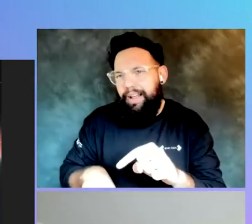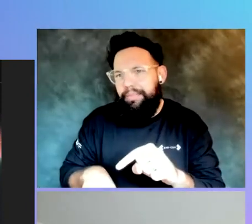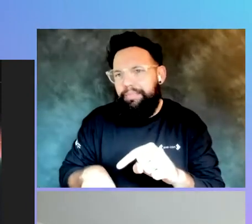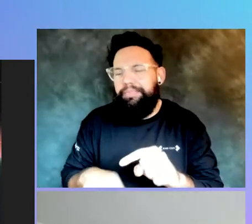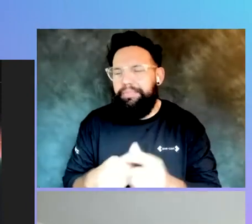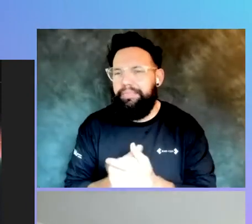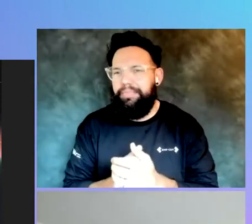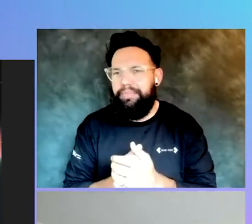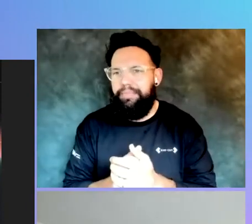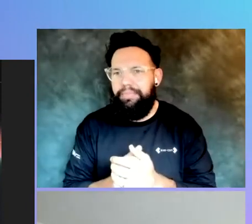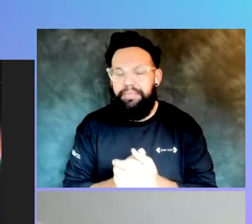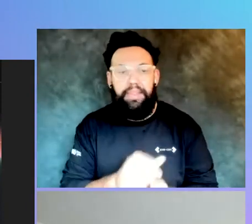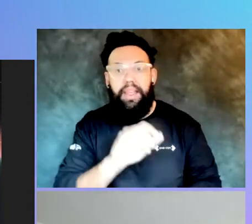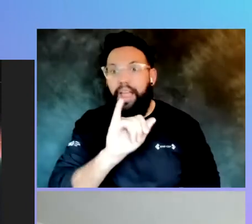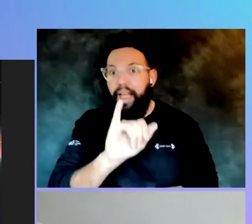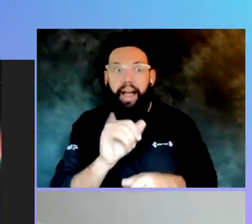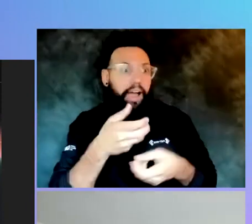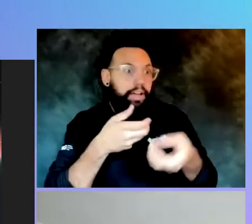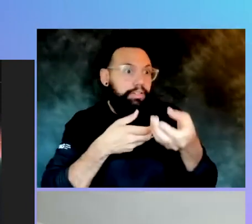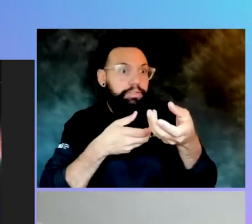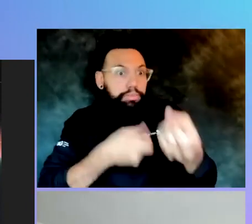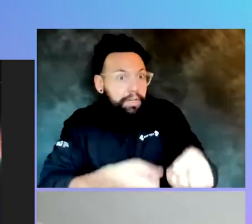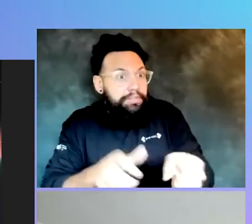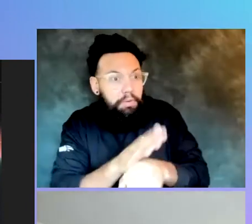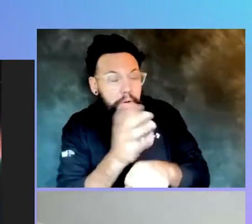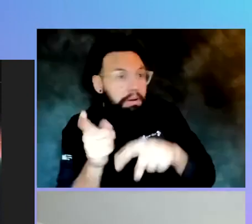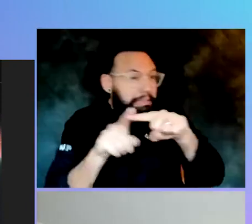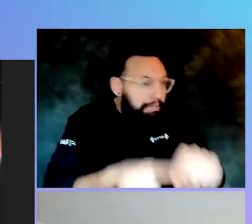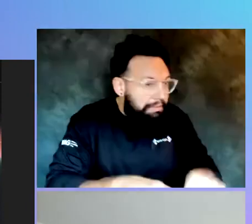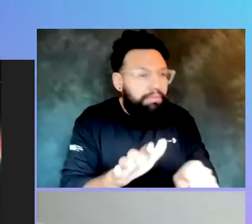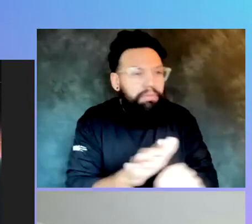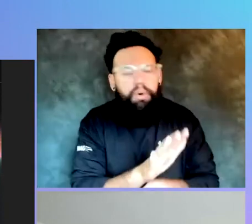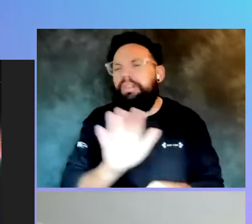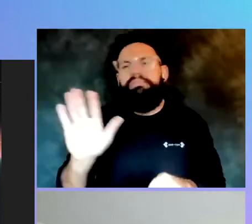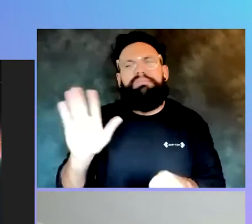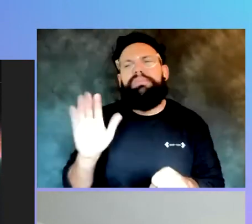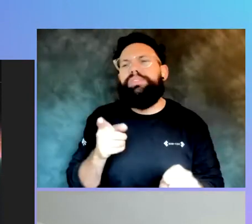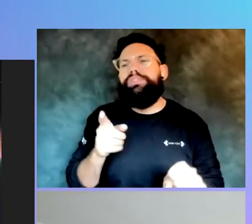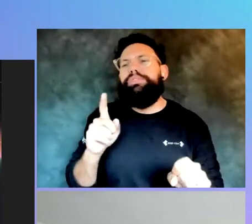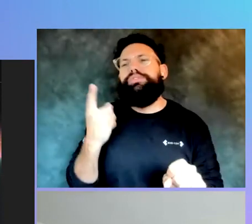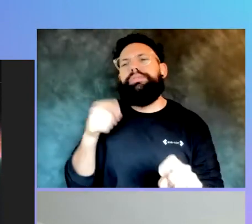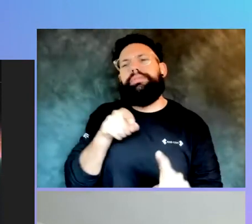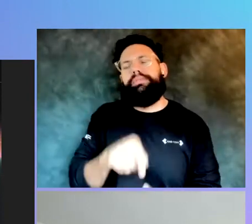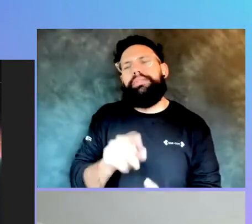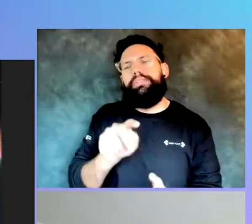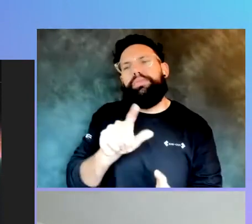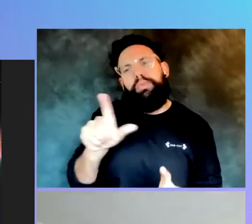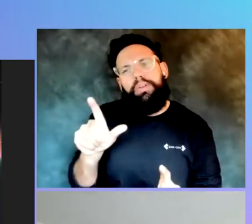it is simply just a tool. Instead, we need to remember to